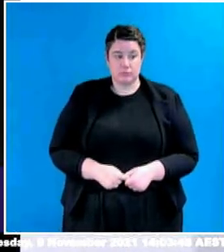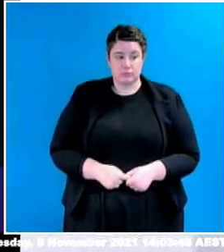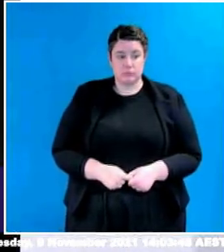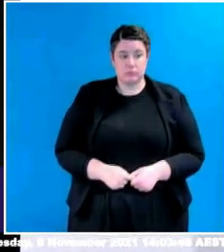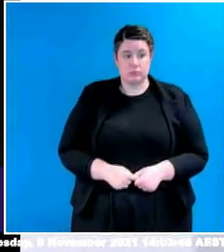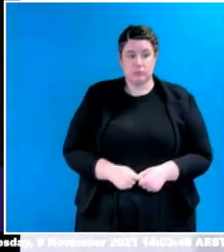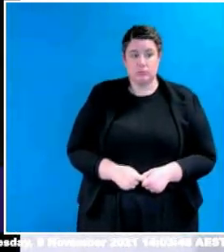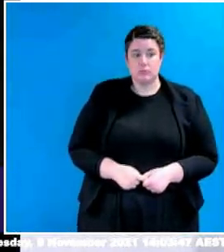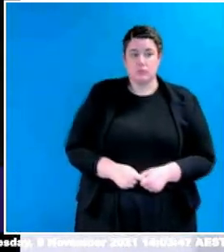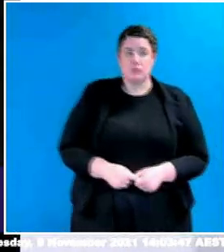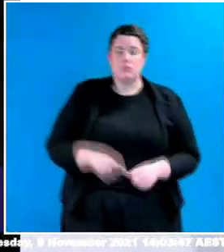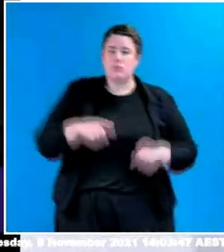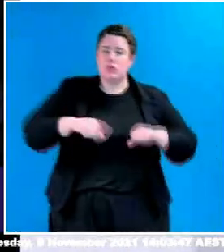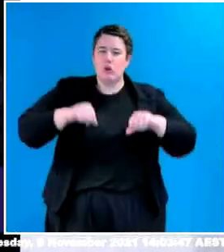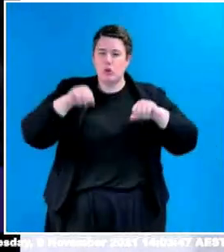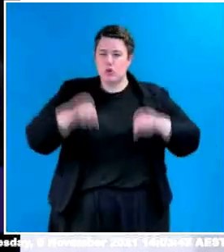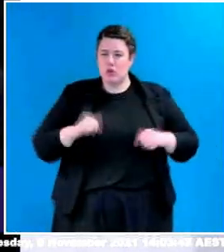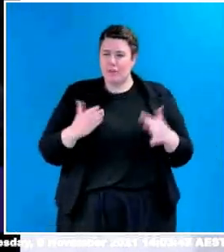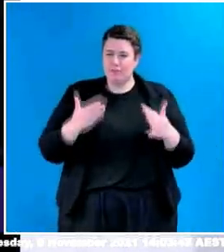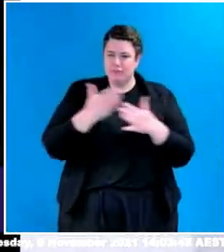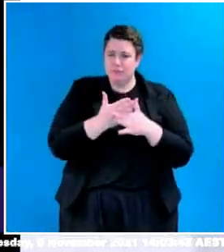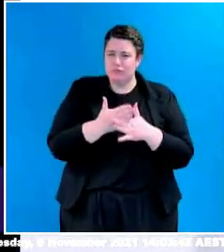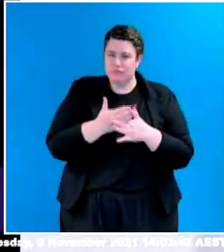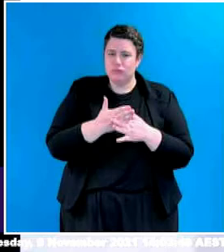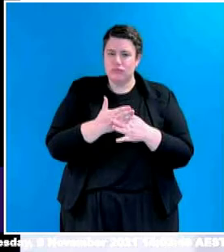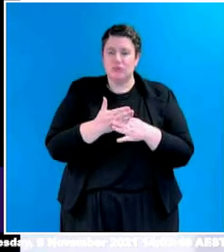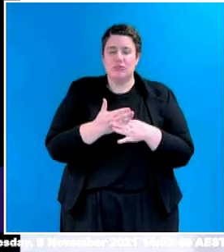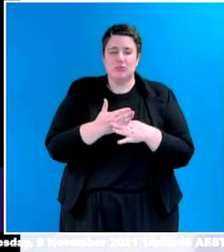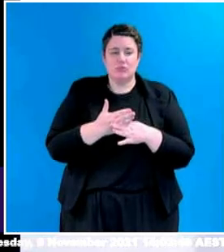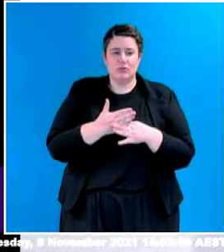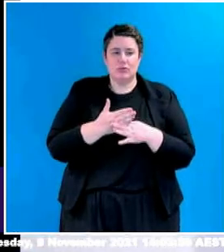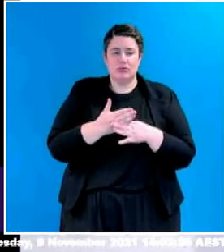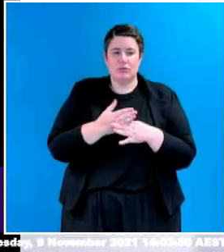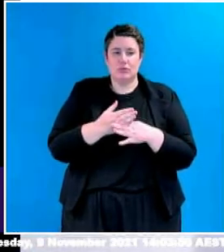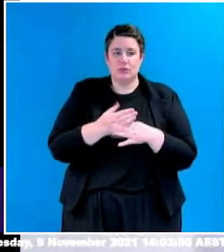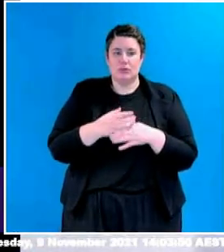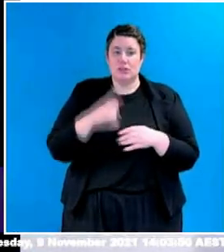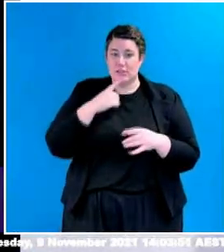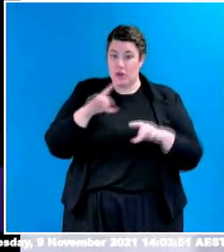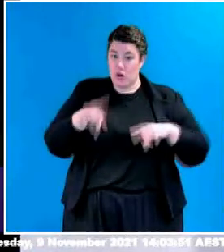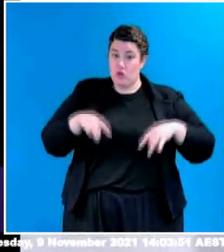Can I ask this question: you have answered Ms Eastman by saying it is the Australian Government's position.